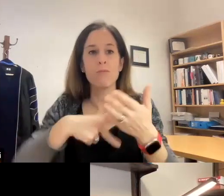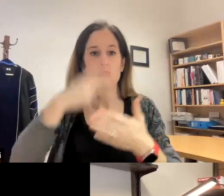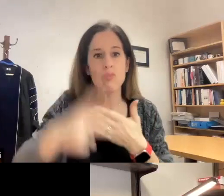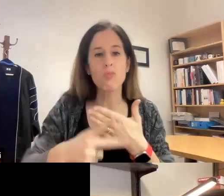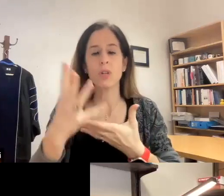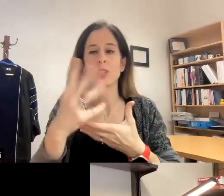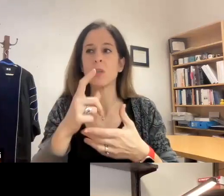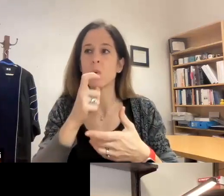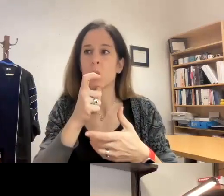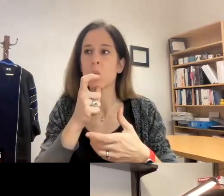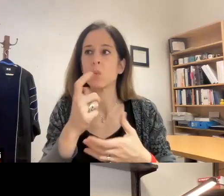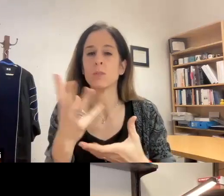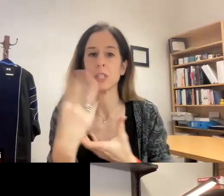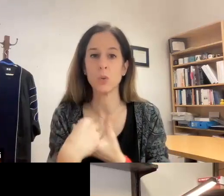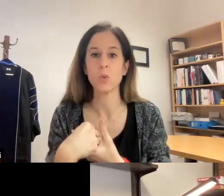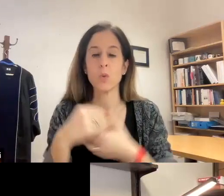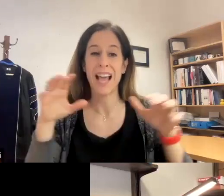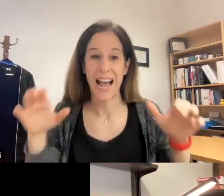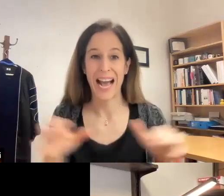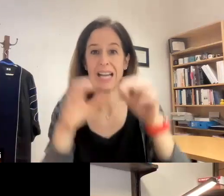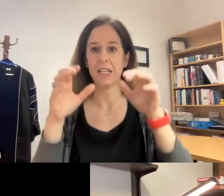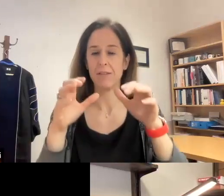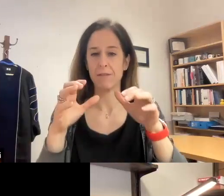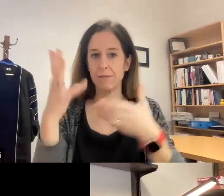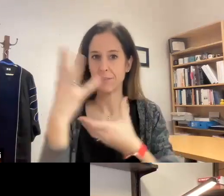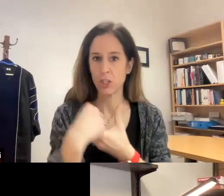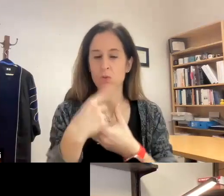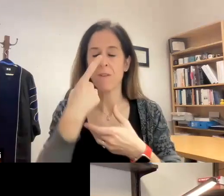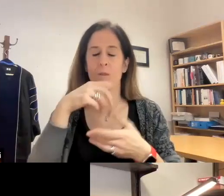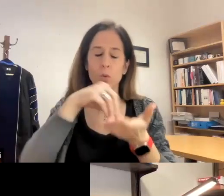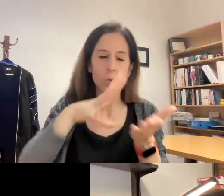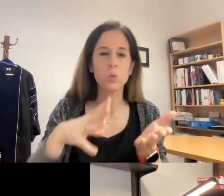and give moneys to research that is more inclusive. And